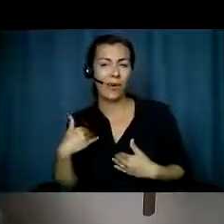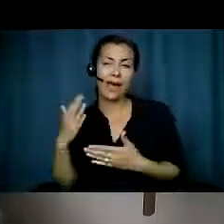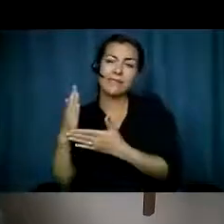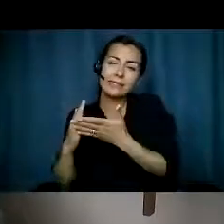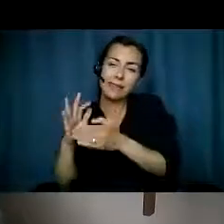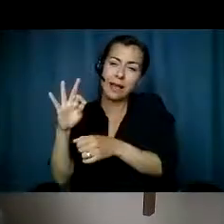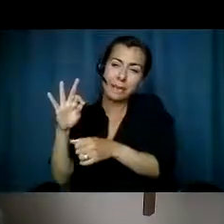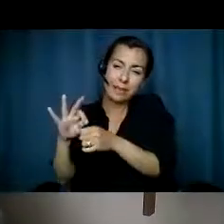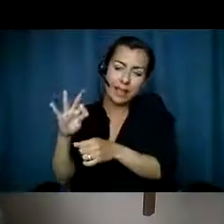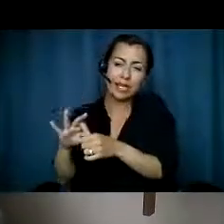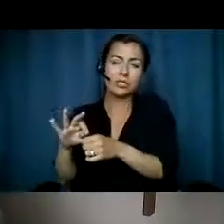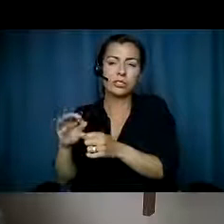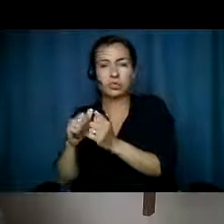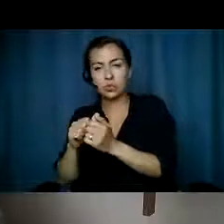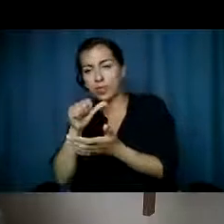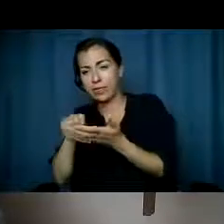as well.